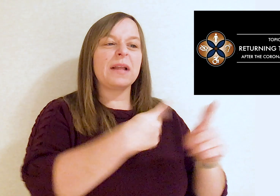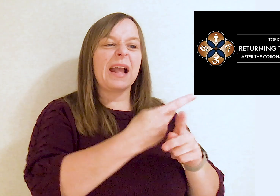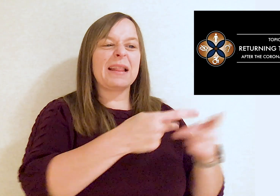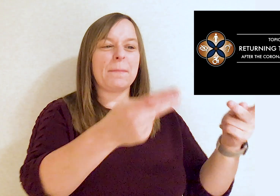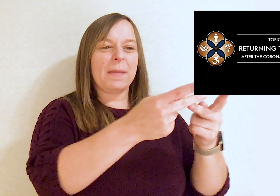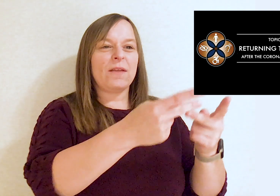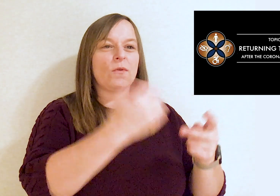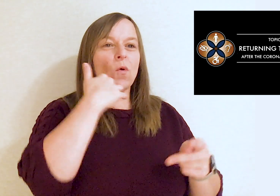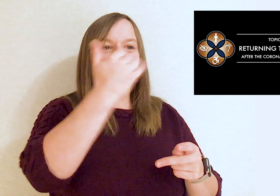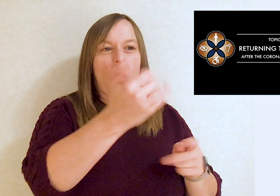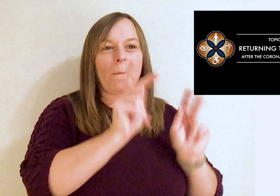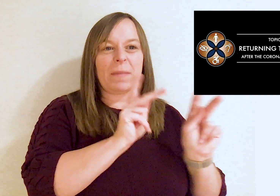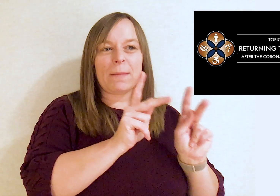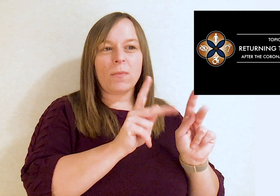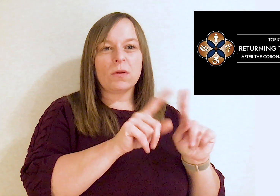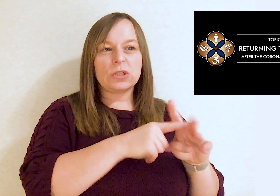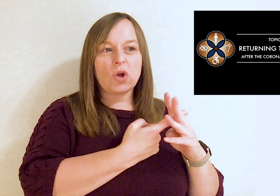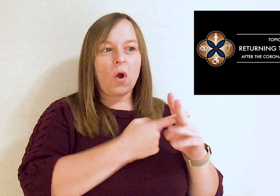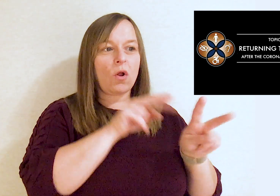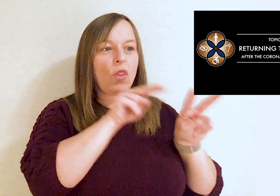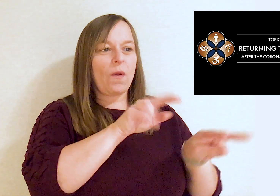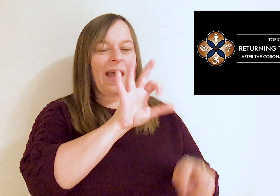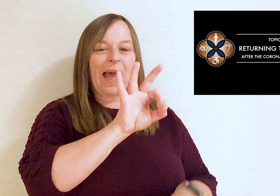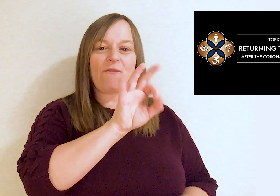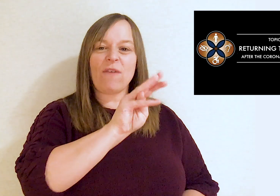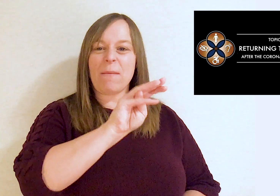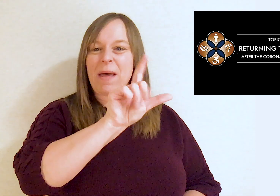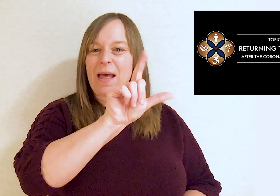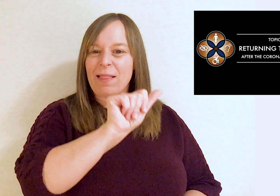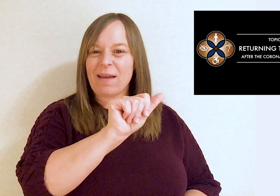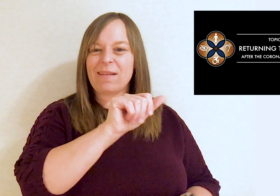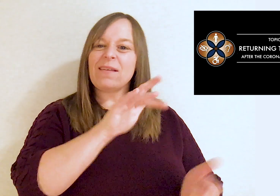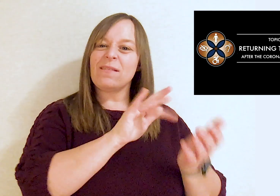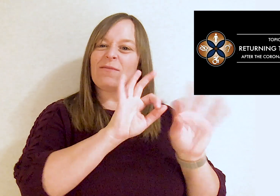of places where we want to have people to start to look at FMLA (Family Medical